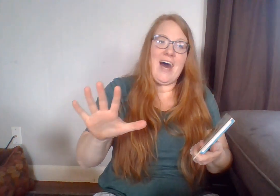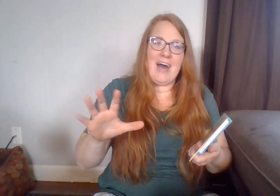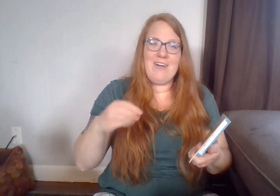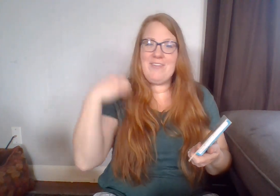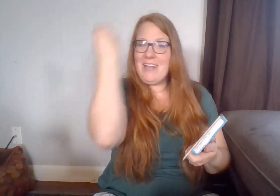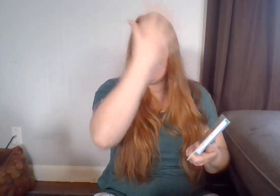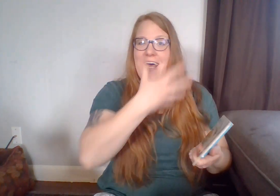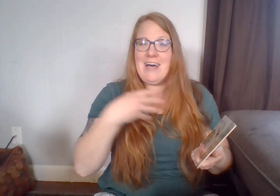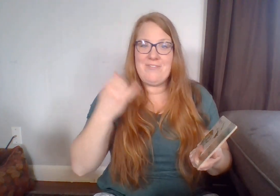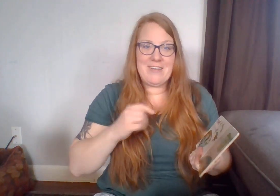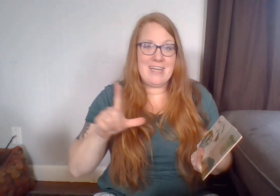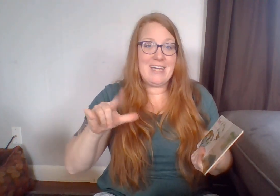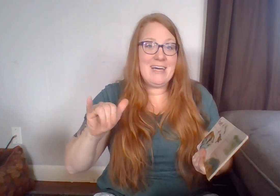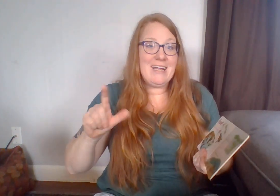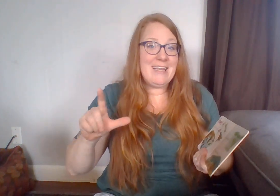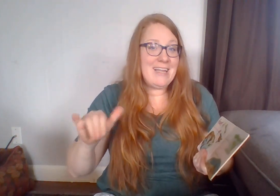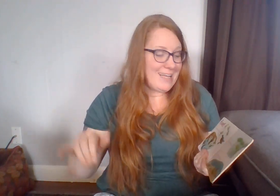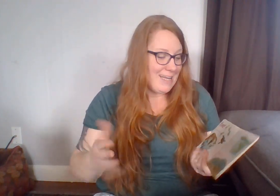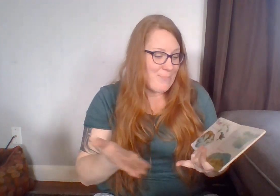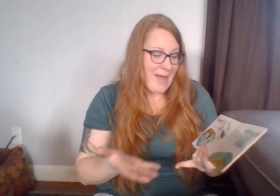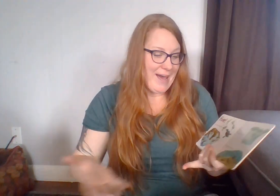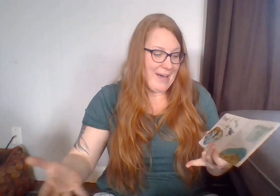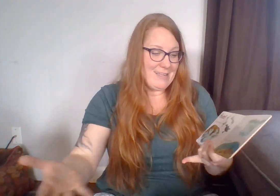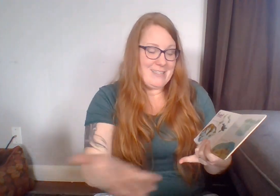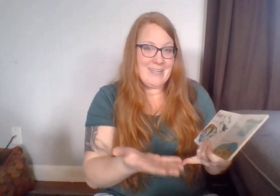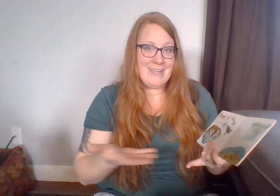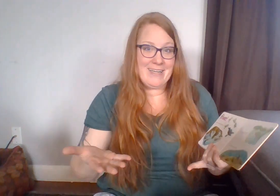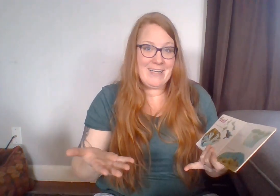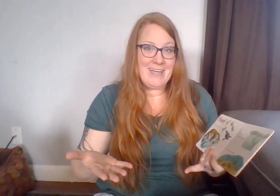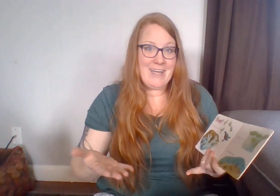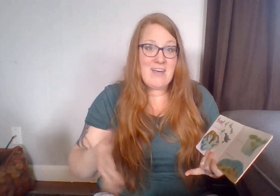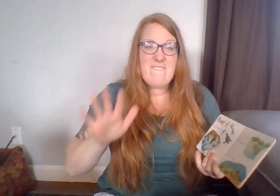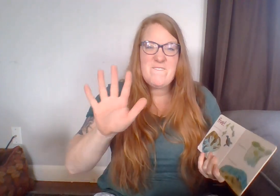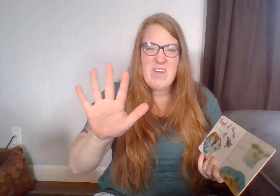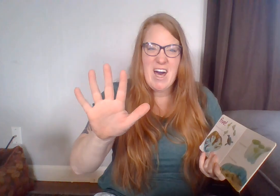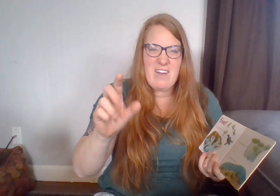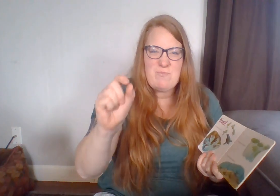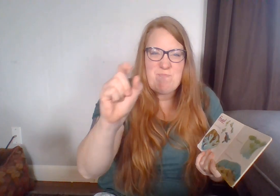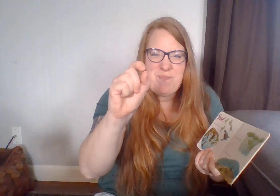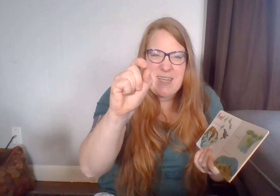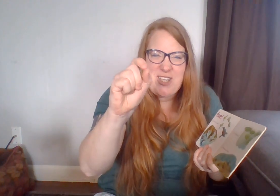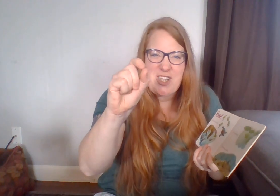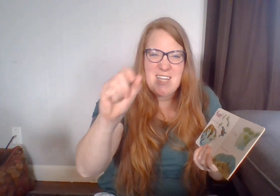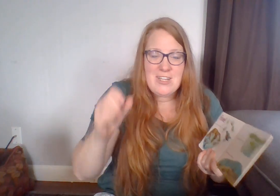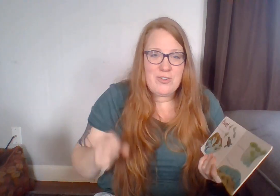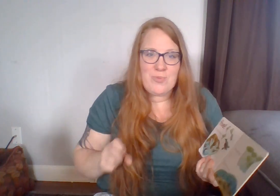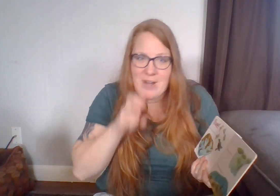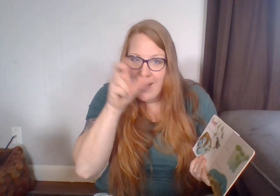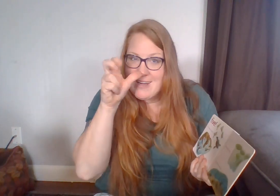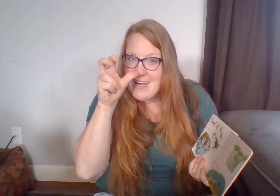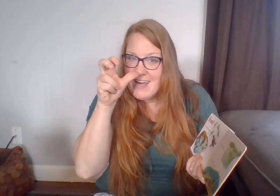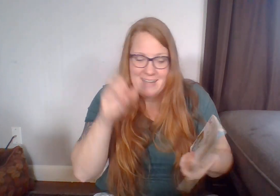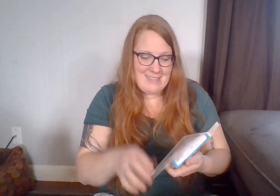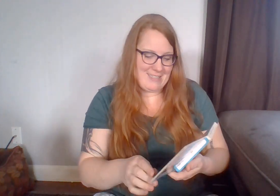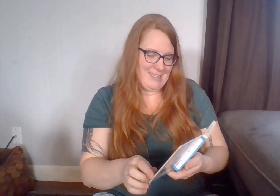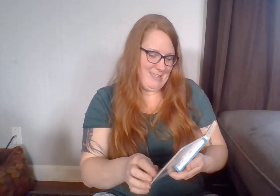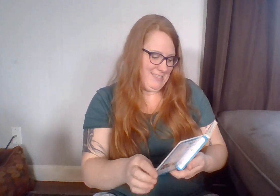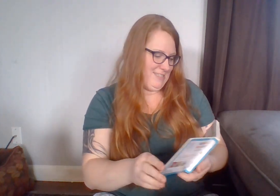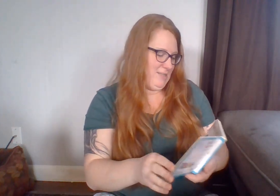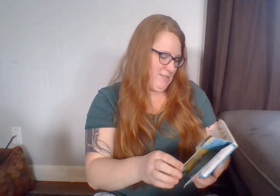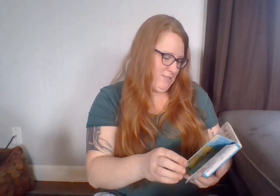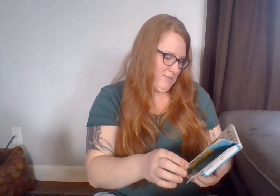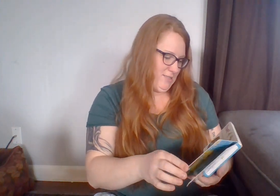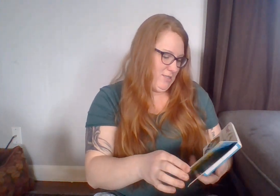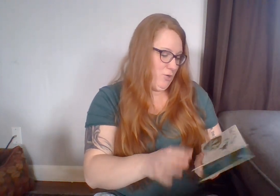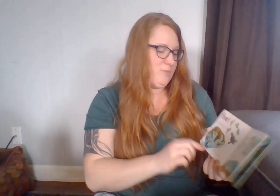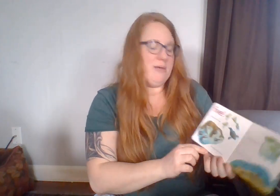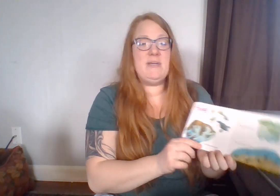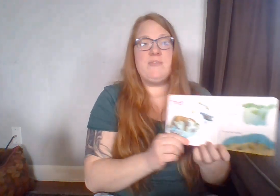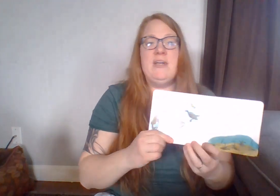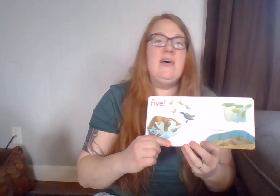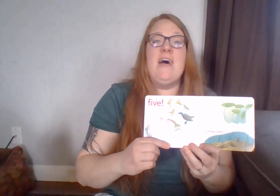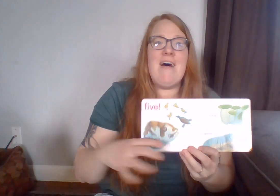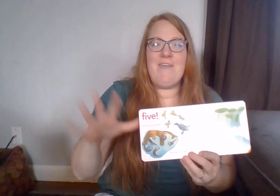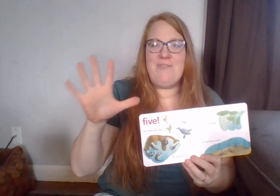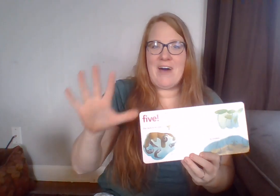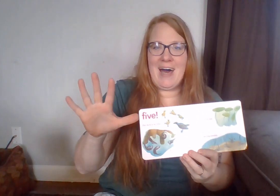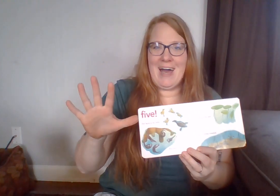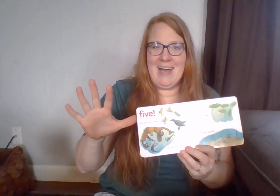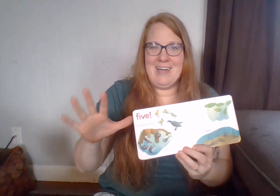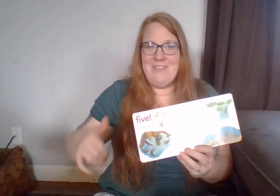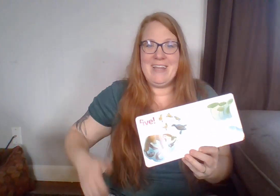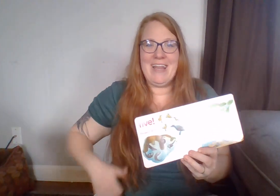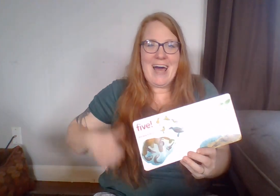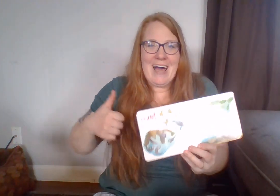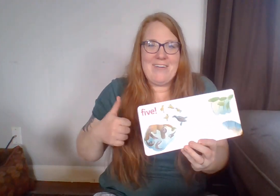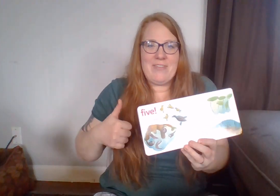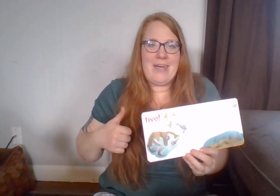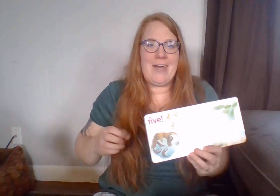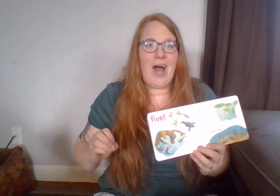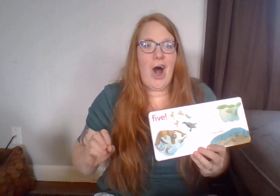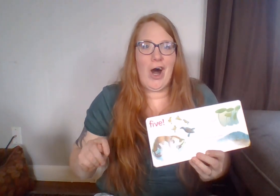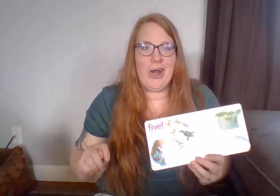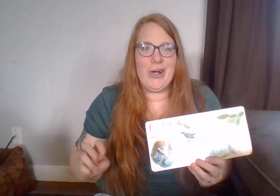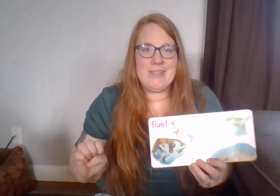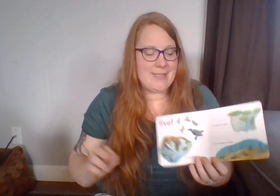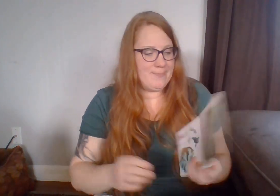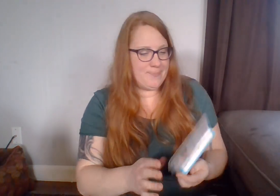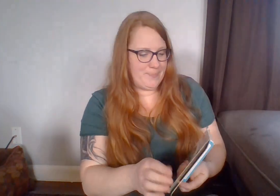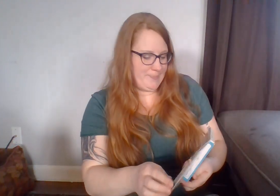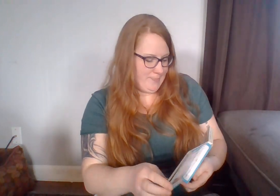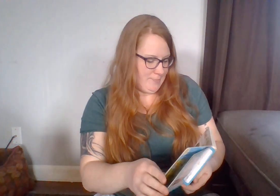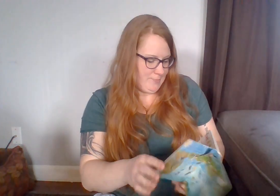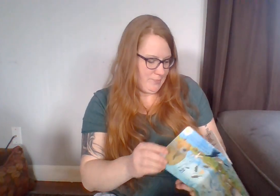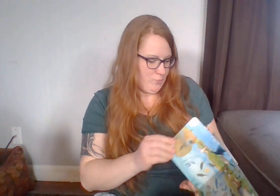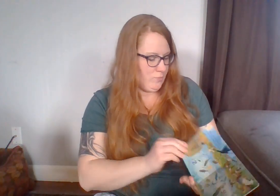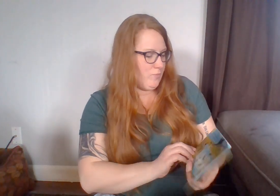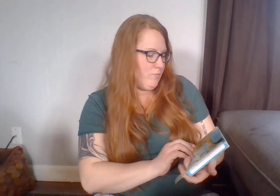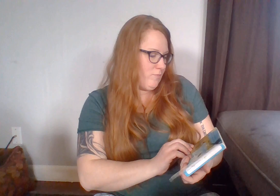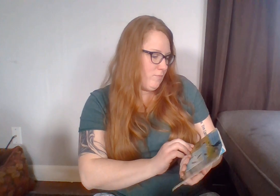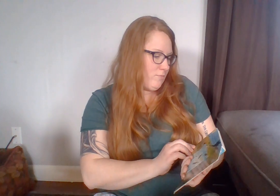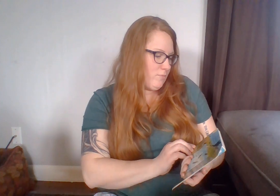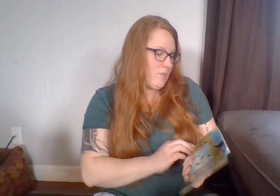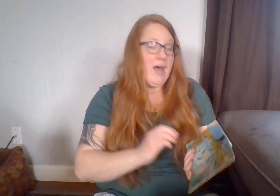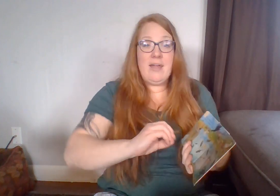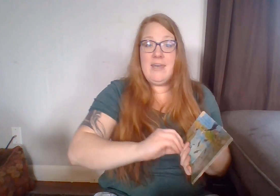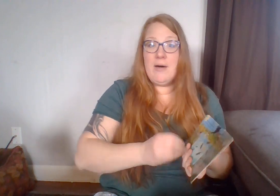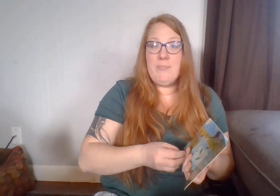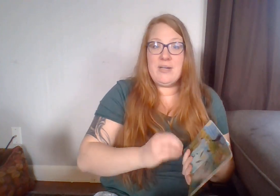lovely lily pads 5 pinching crawdads... oops I missed one... 5 lively otters. Numbers,